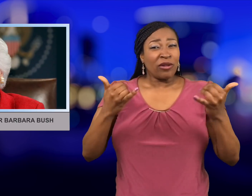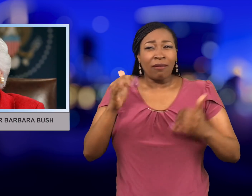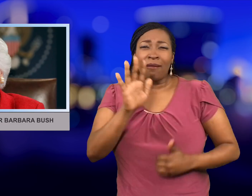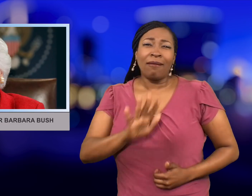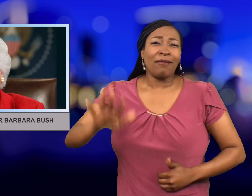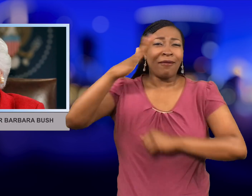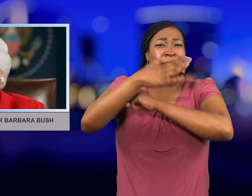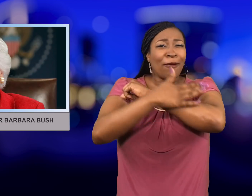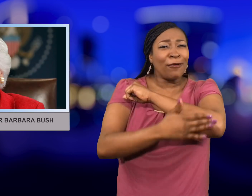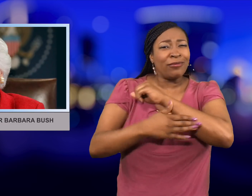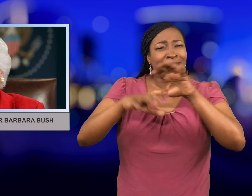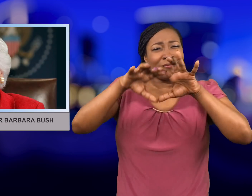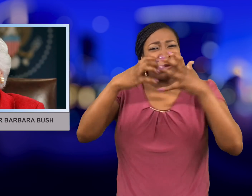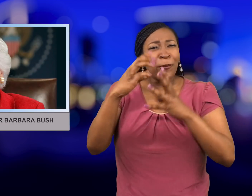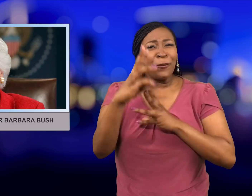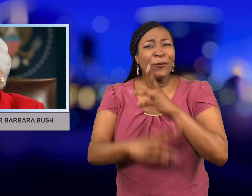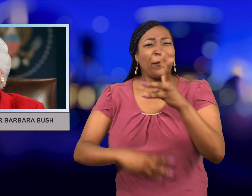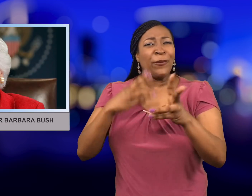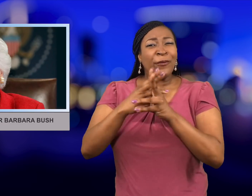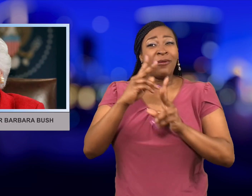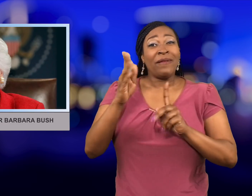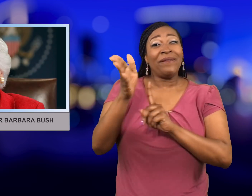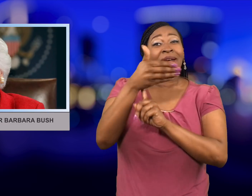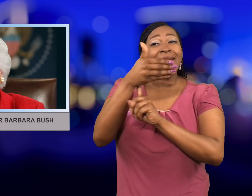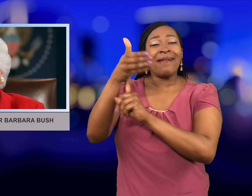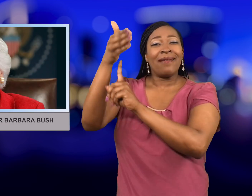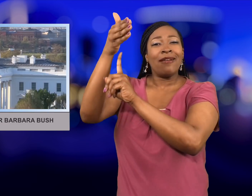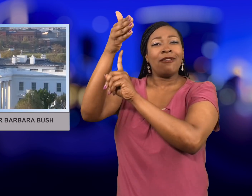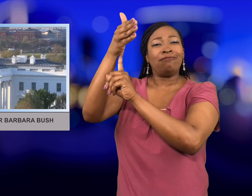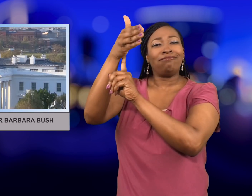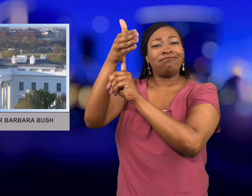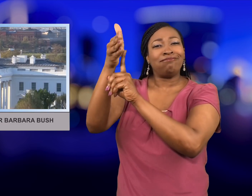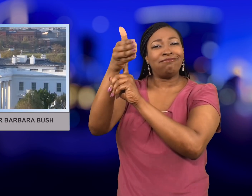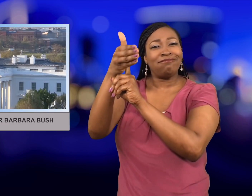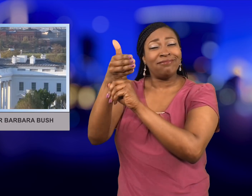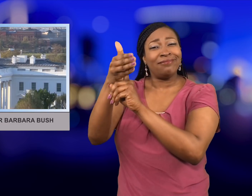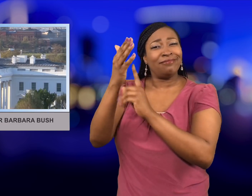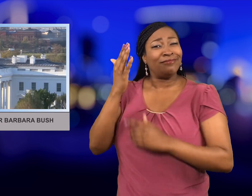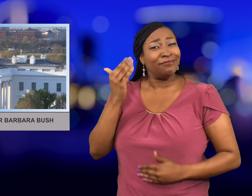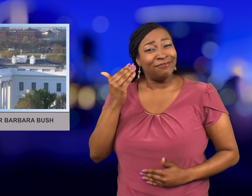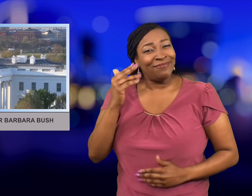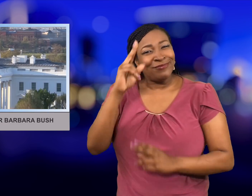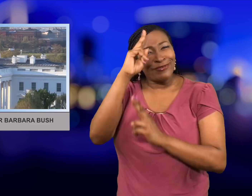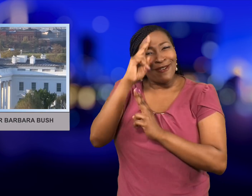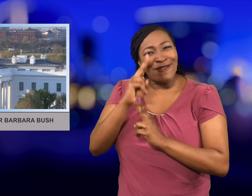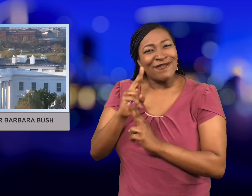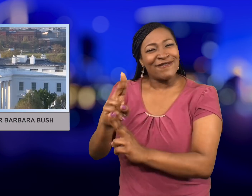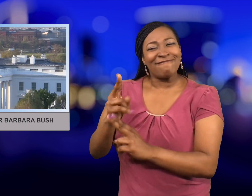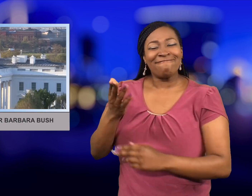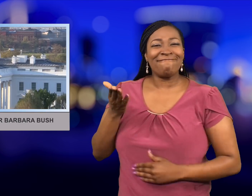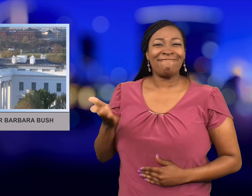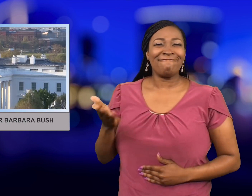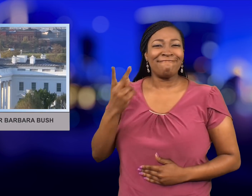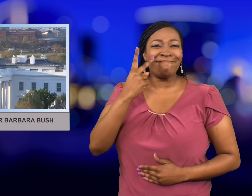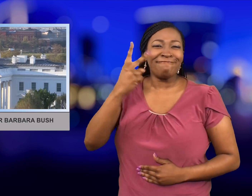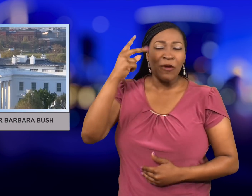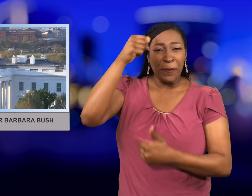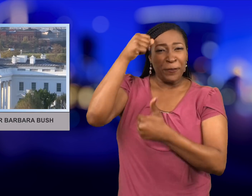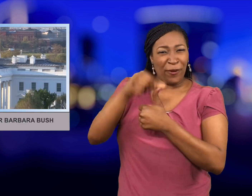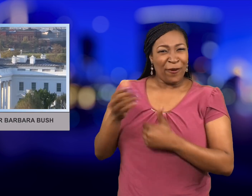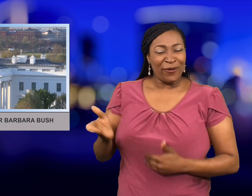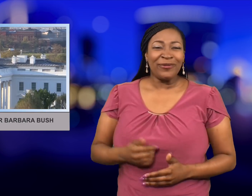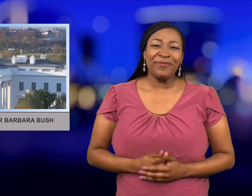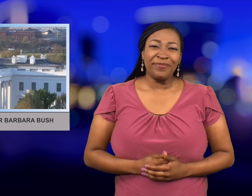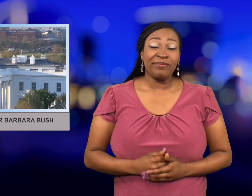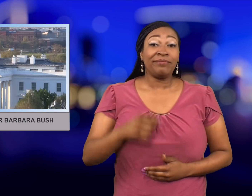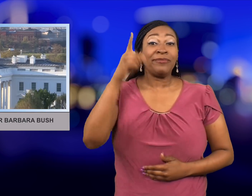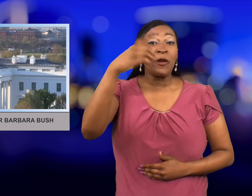As a result, flags around the country and the world flew at half-staff in her memory